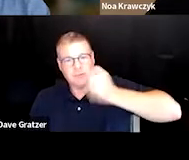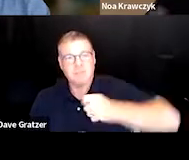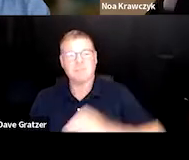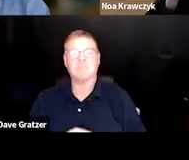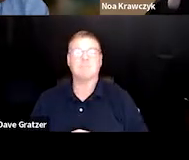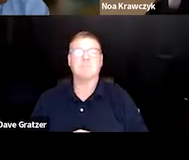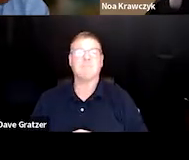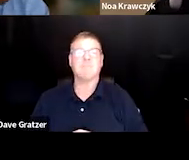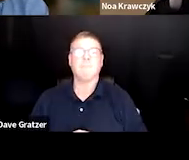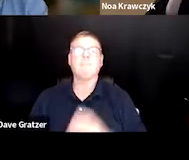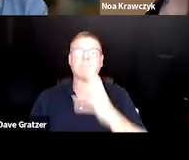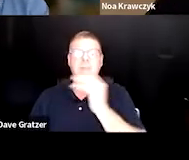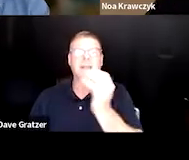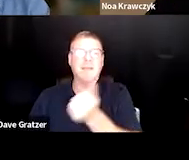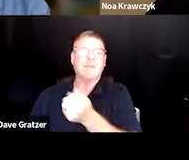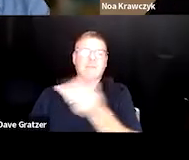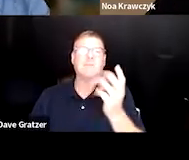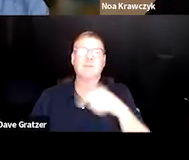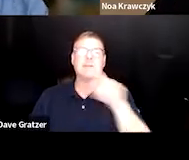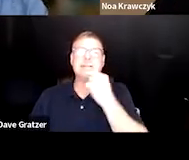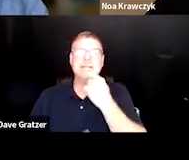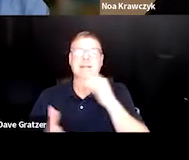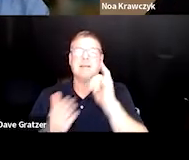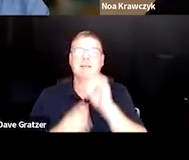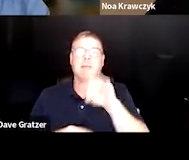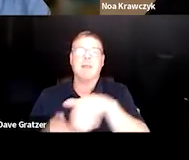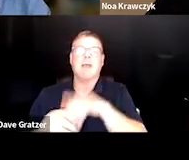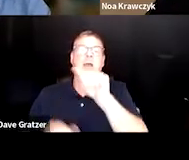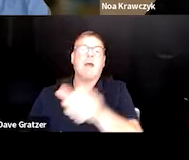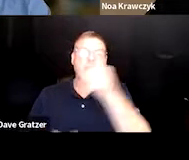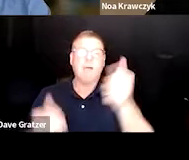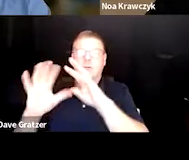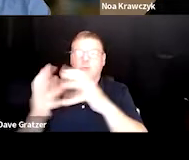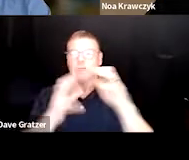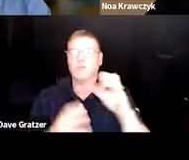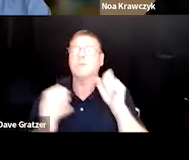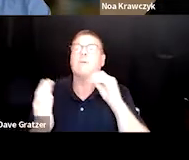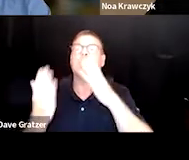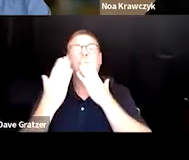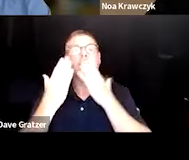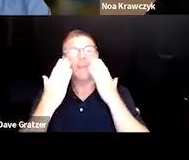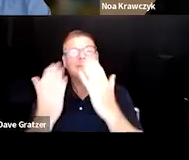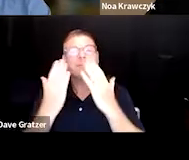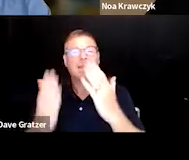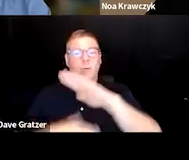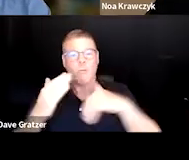and a couple of you who said you're in other groups. So thank you so much to everyone who responded.